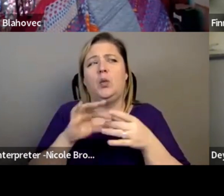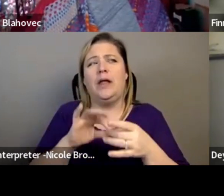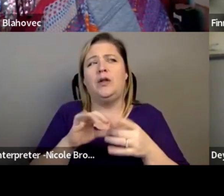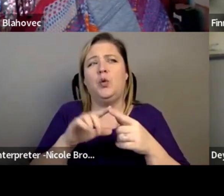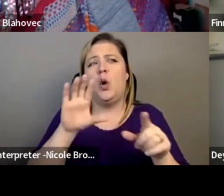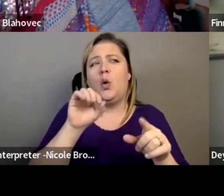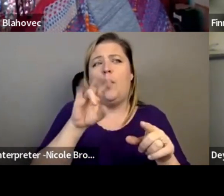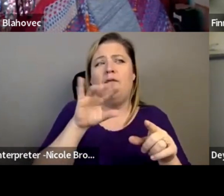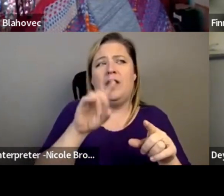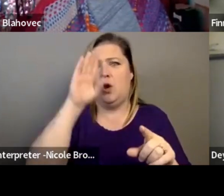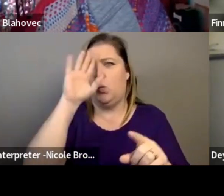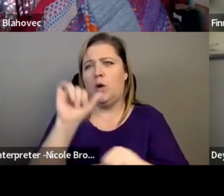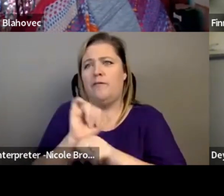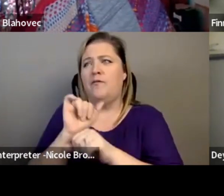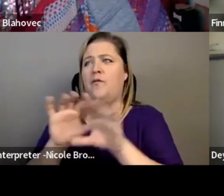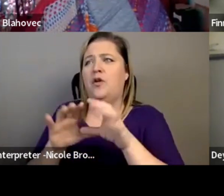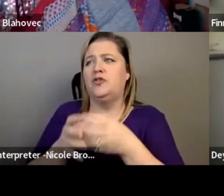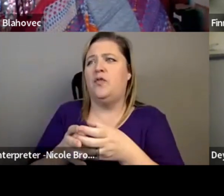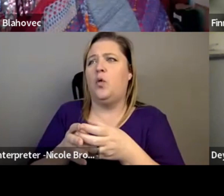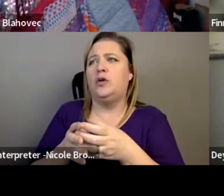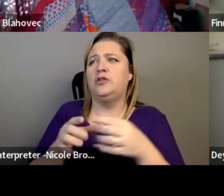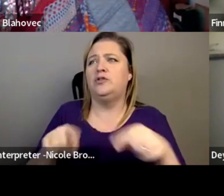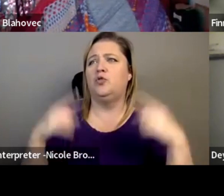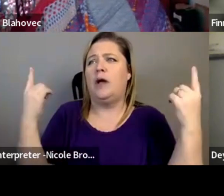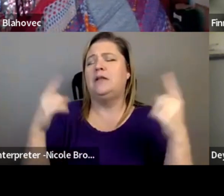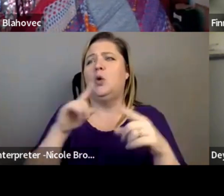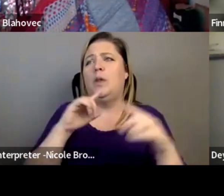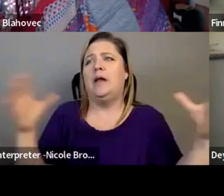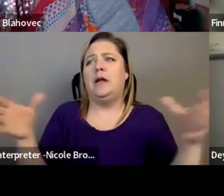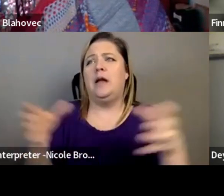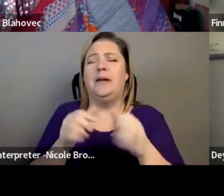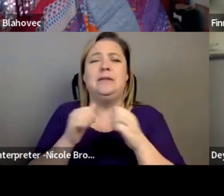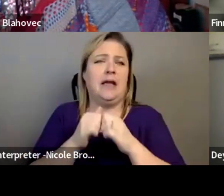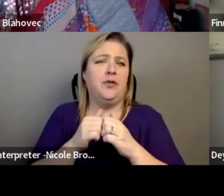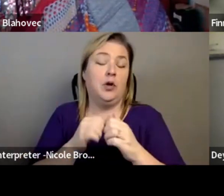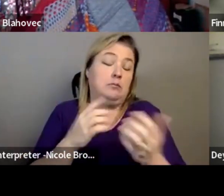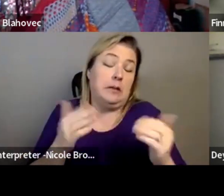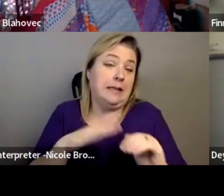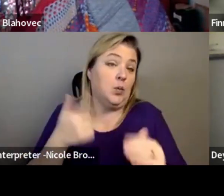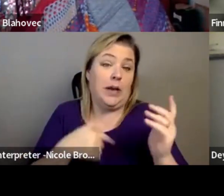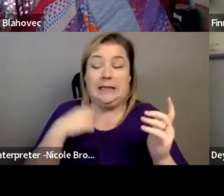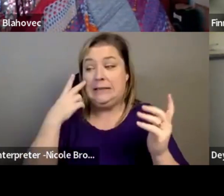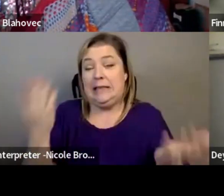as coming together, at least in our experience here in our state, that we have both the